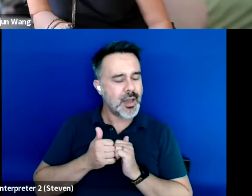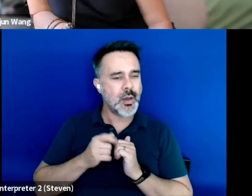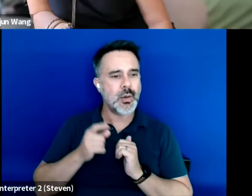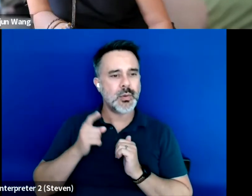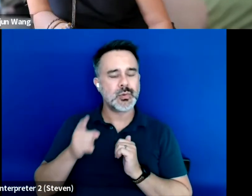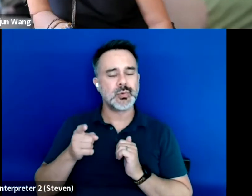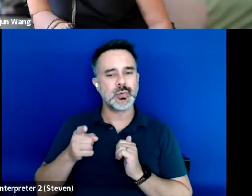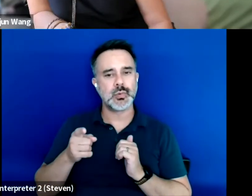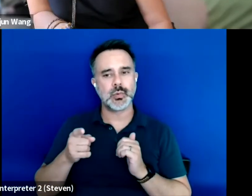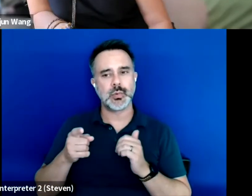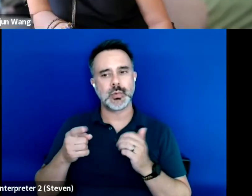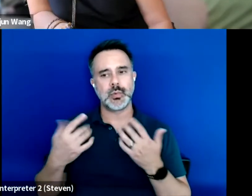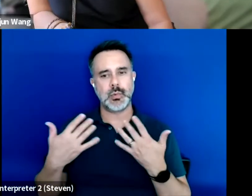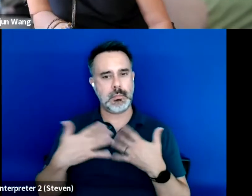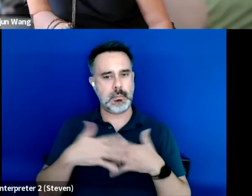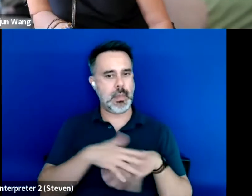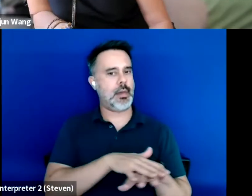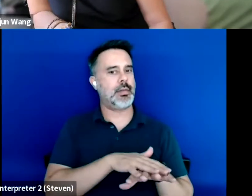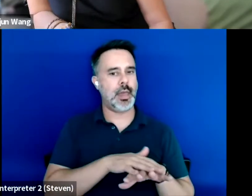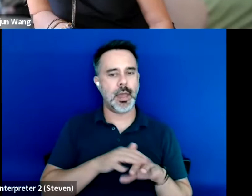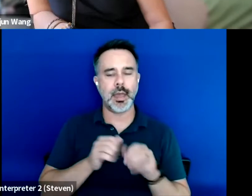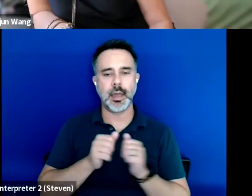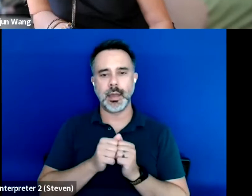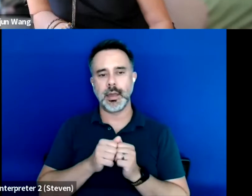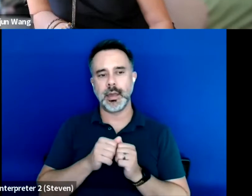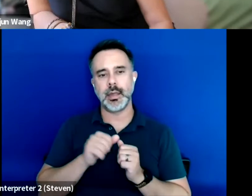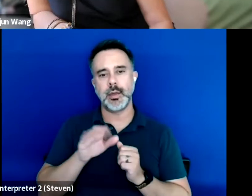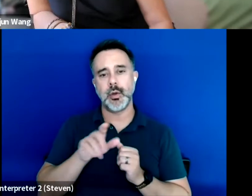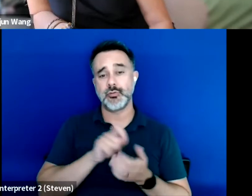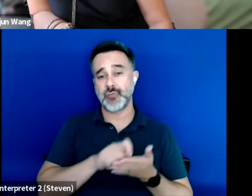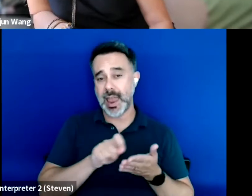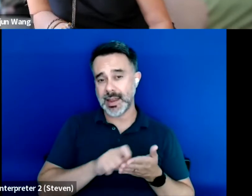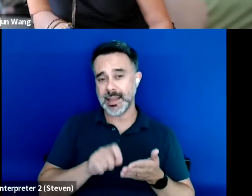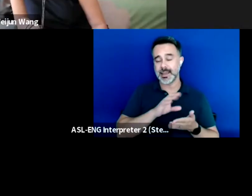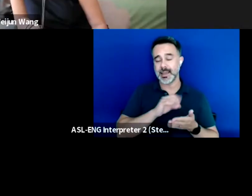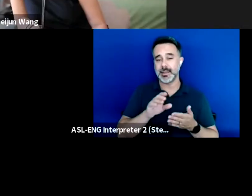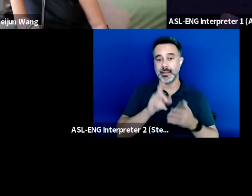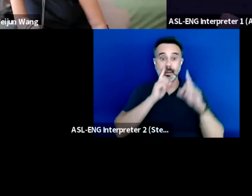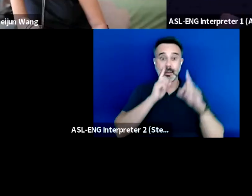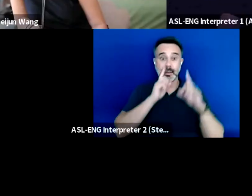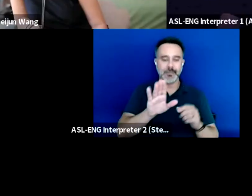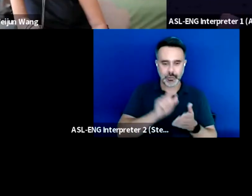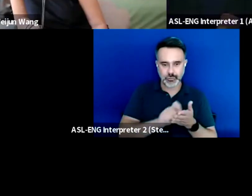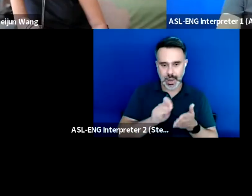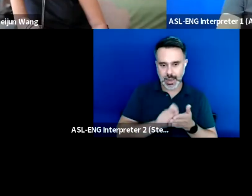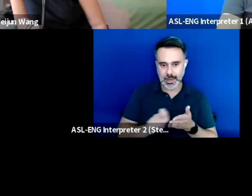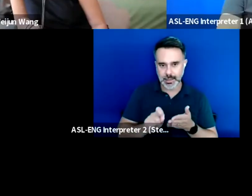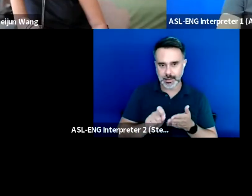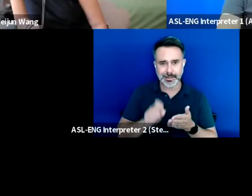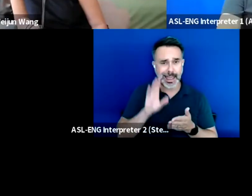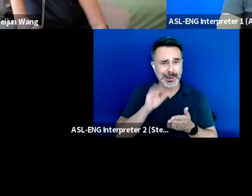And I think the other thing that makes it very un-clinical that I also used in my book is scenes.